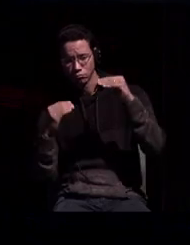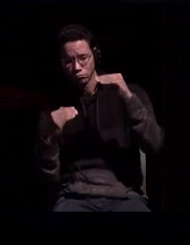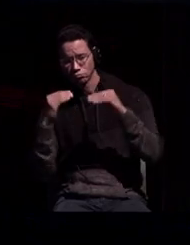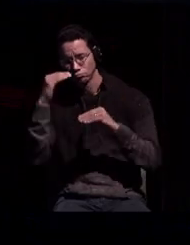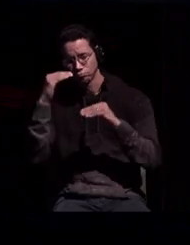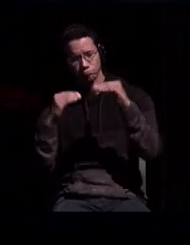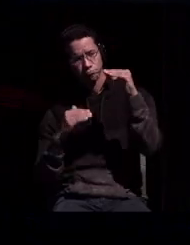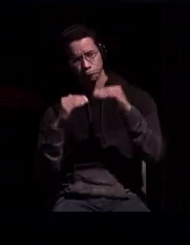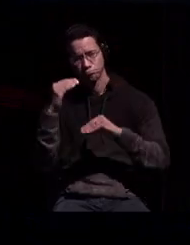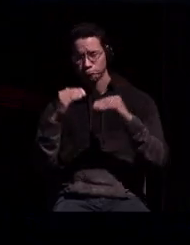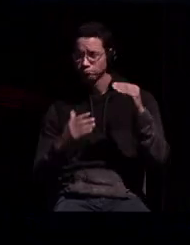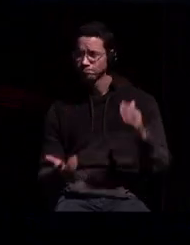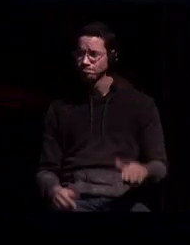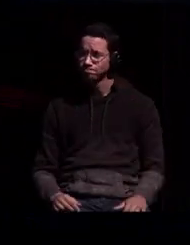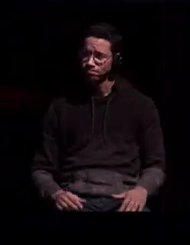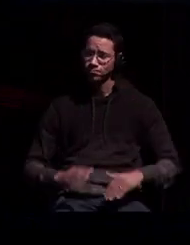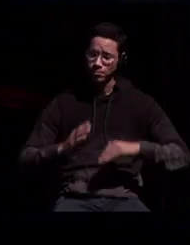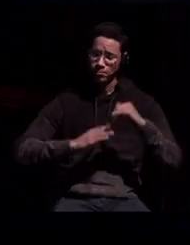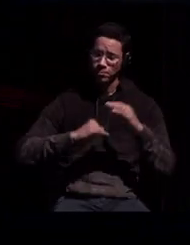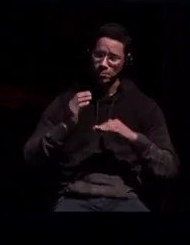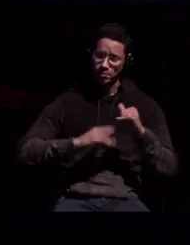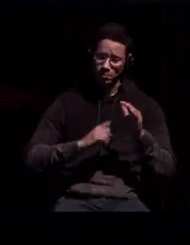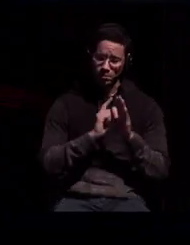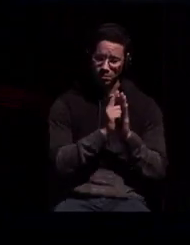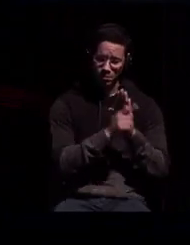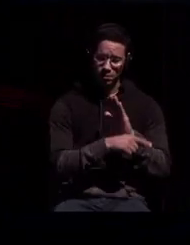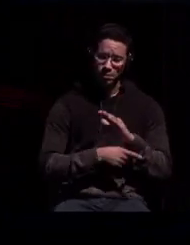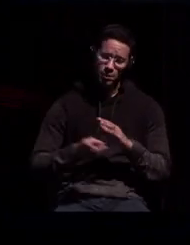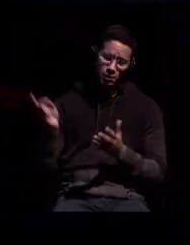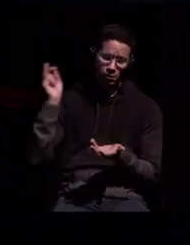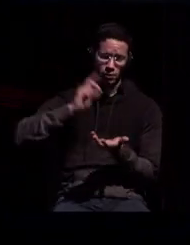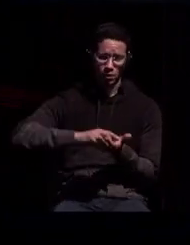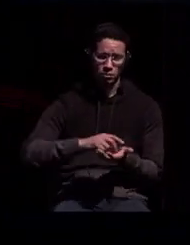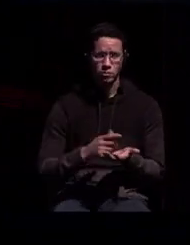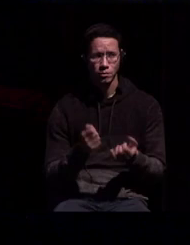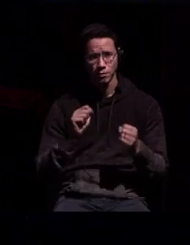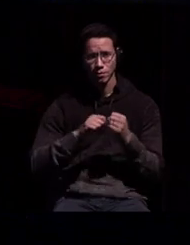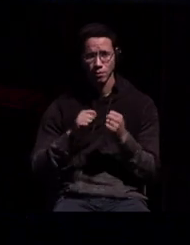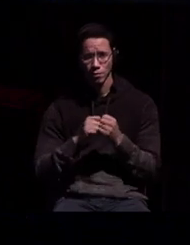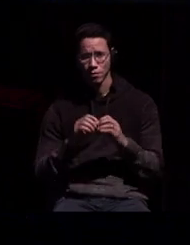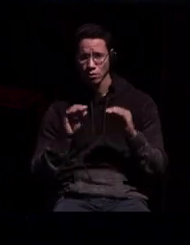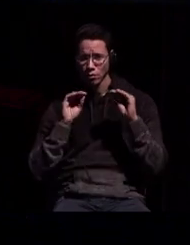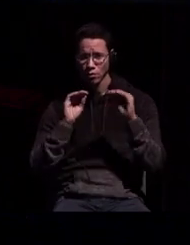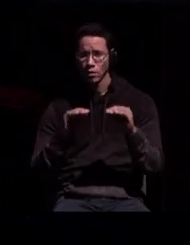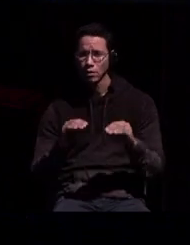gender tourism good practices that in fact I consider them equality tourism.